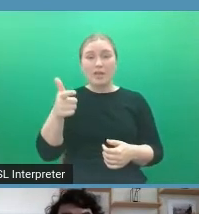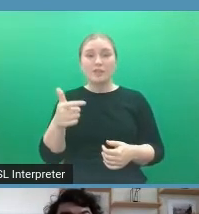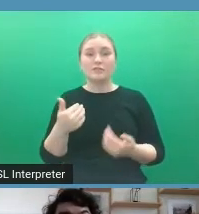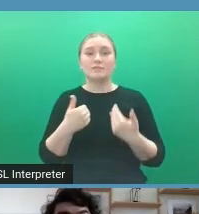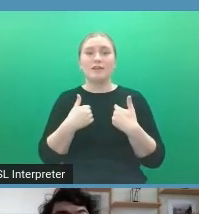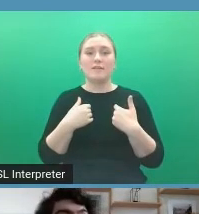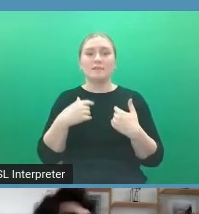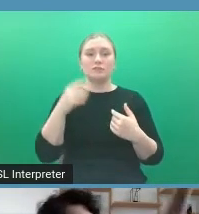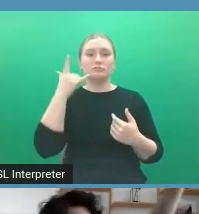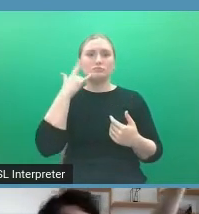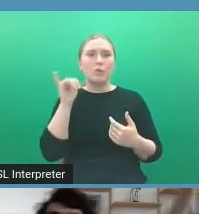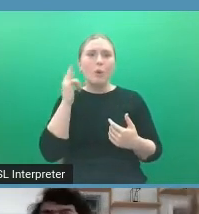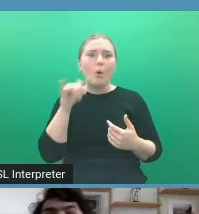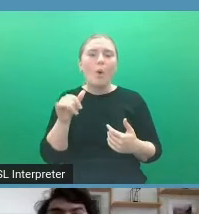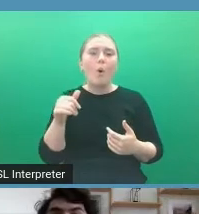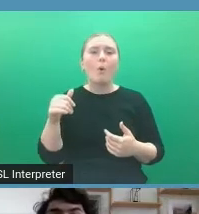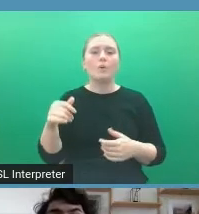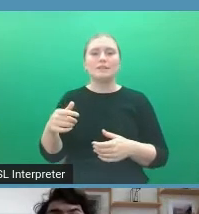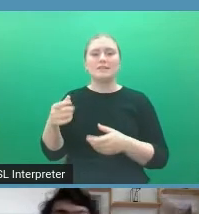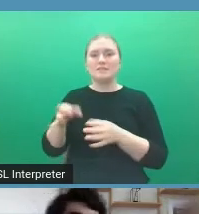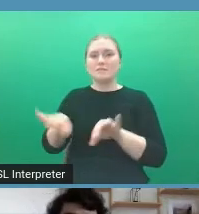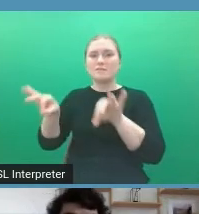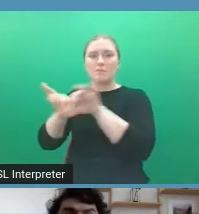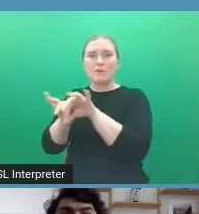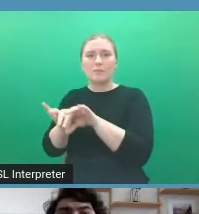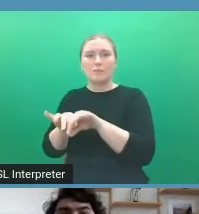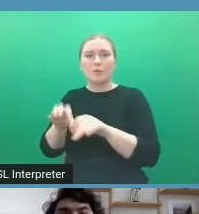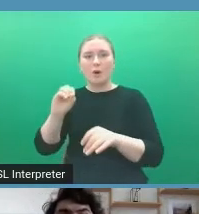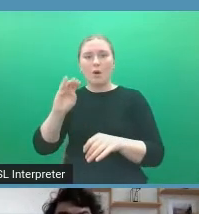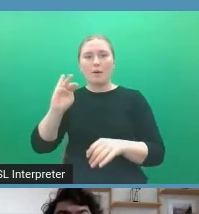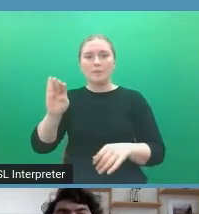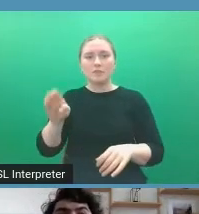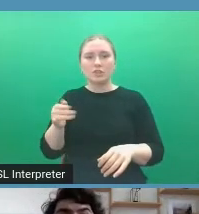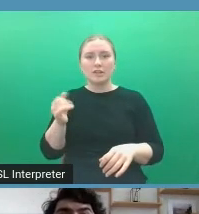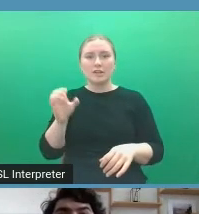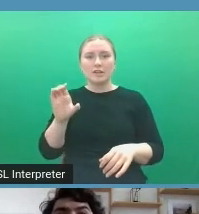that is 30 feet above them on the roof." It's not practical to go let somebody touch that on the